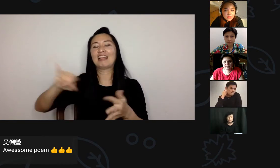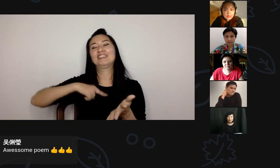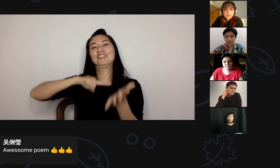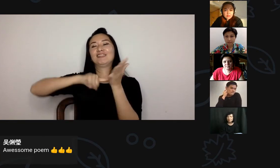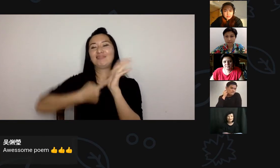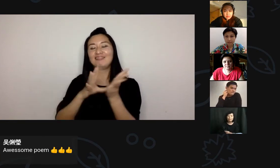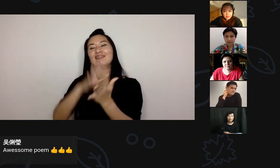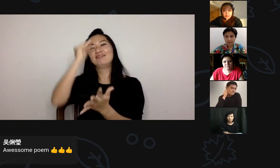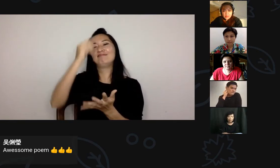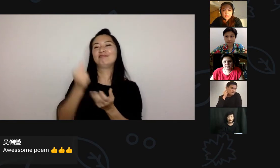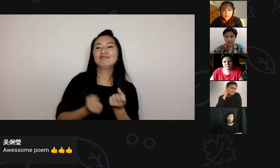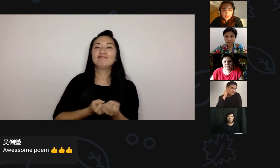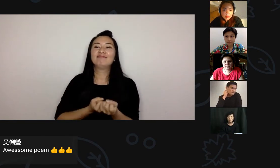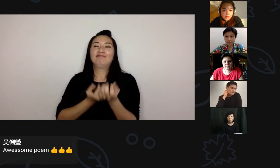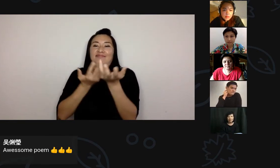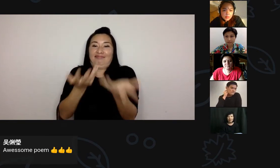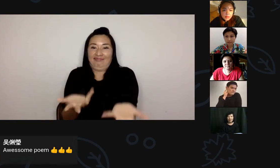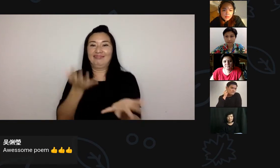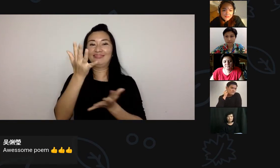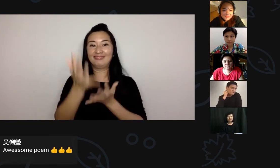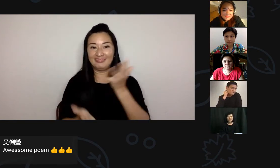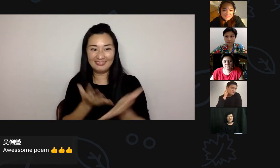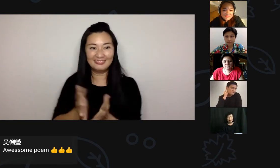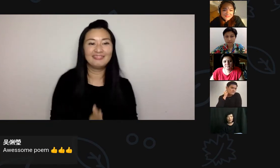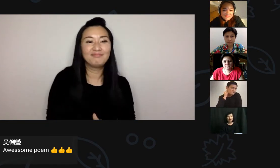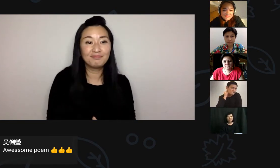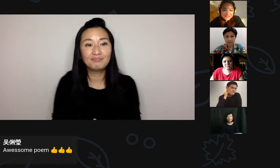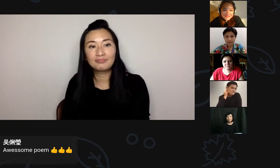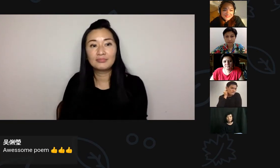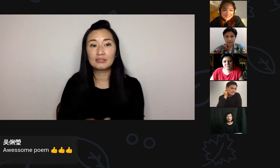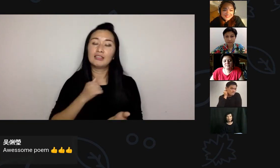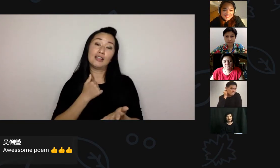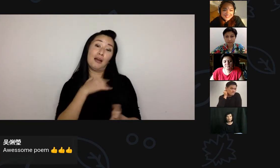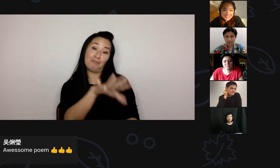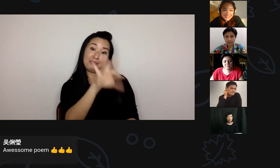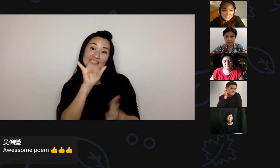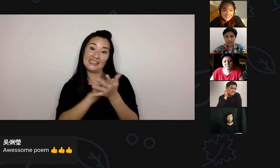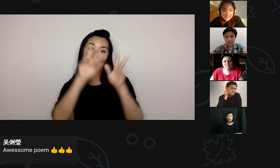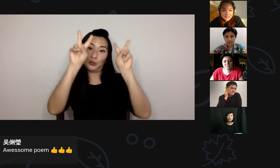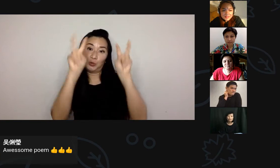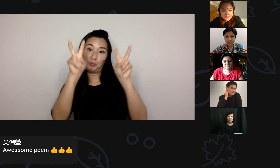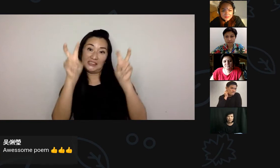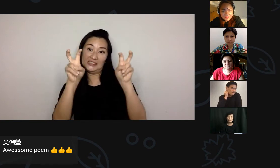something for the class and so that’s how I learned about the poetry.